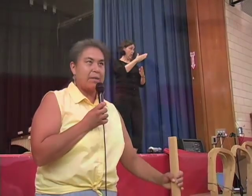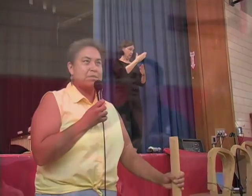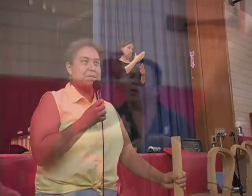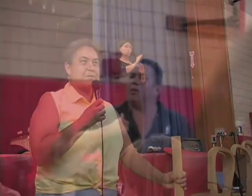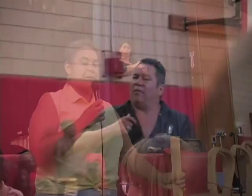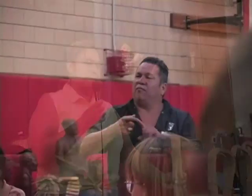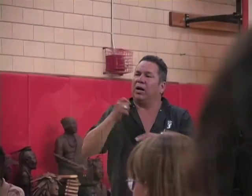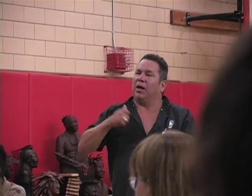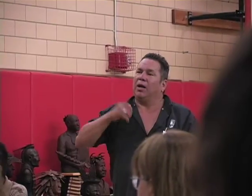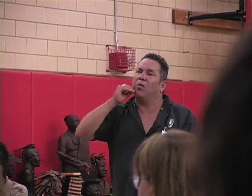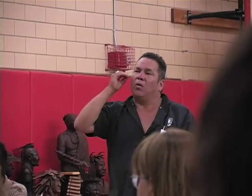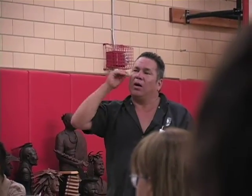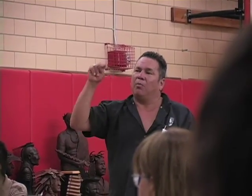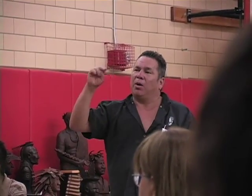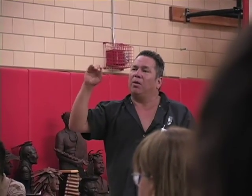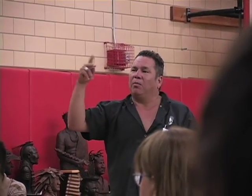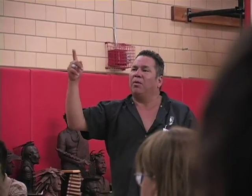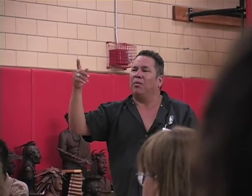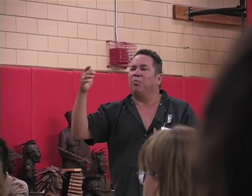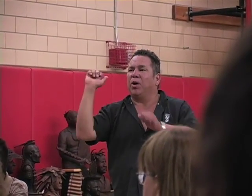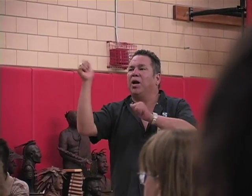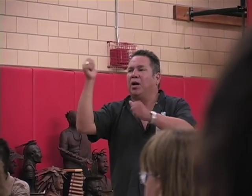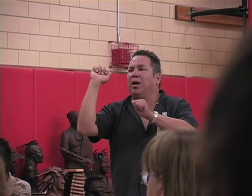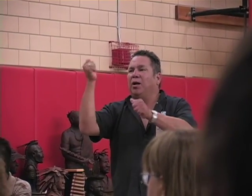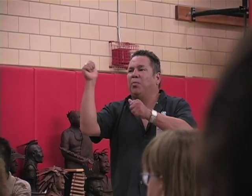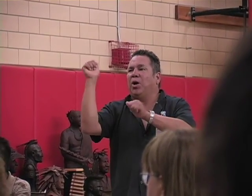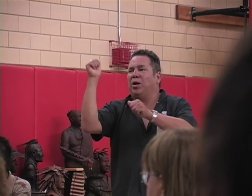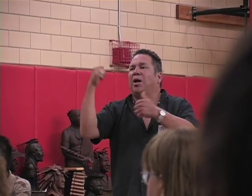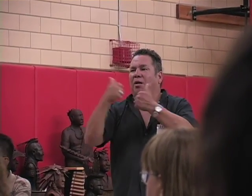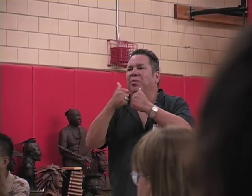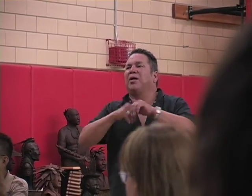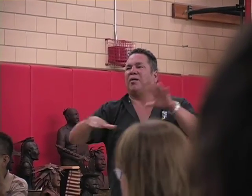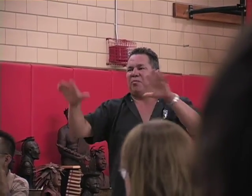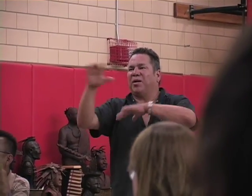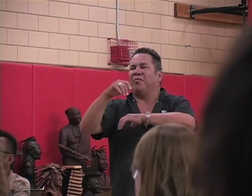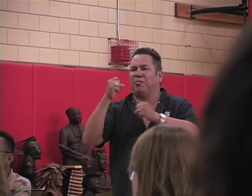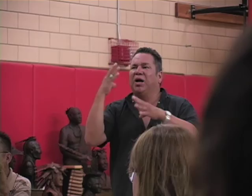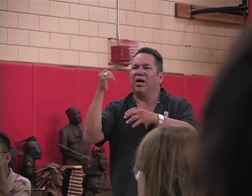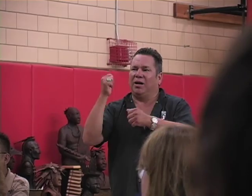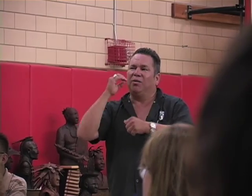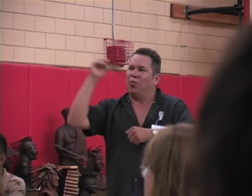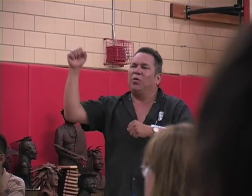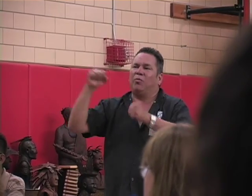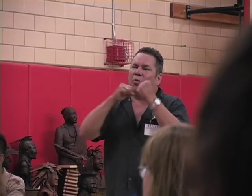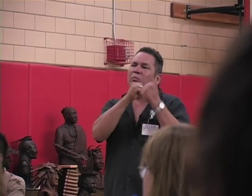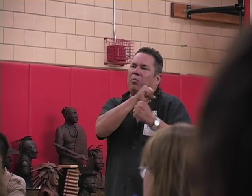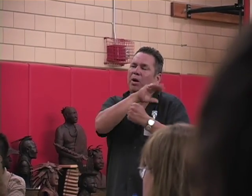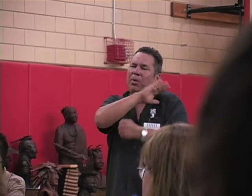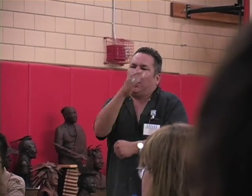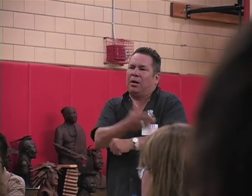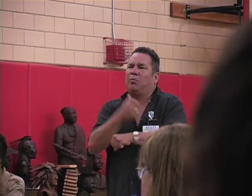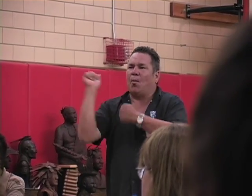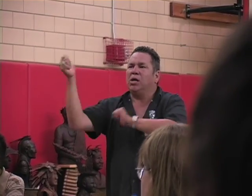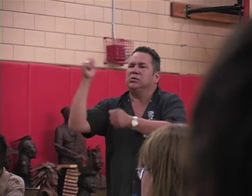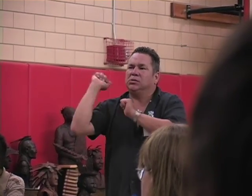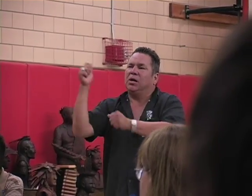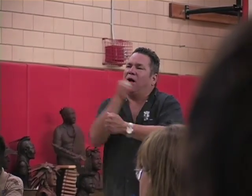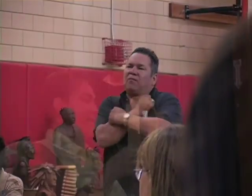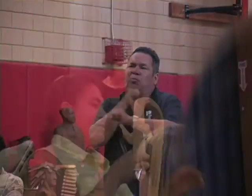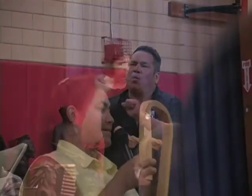it was similar to my home area where it is popular with lacrosse